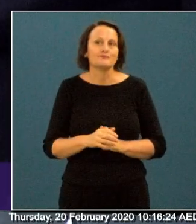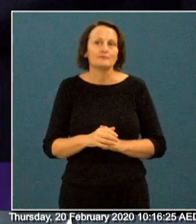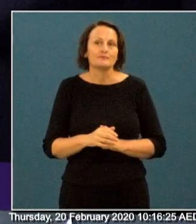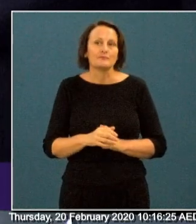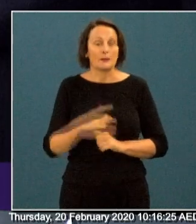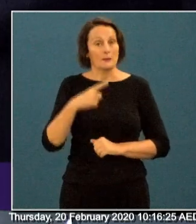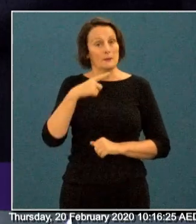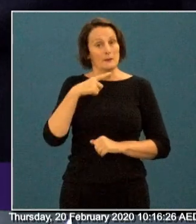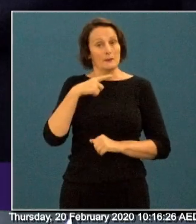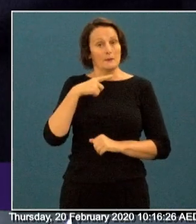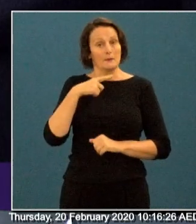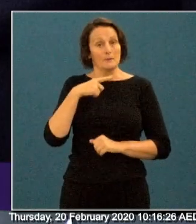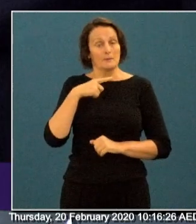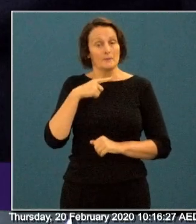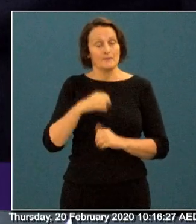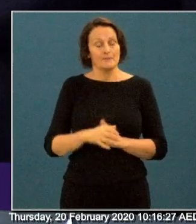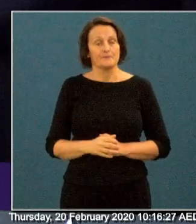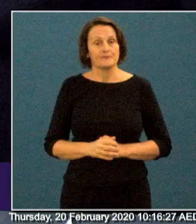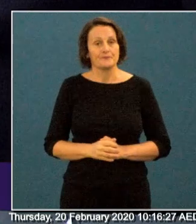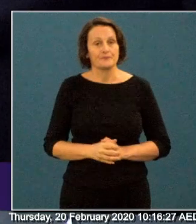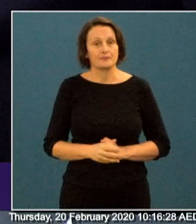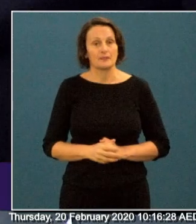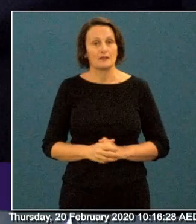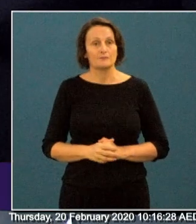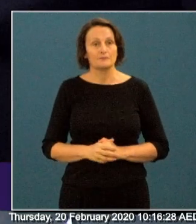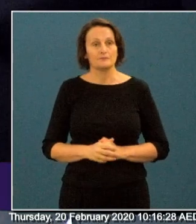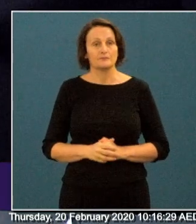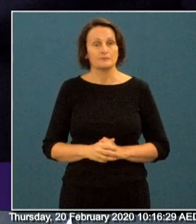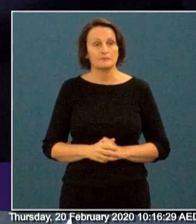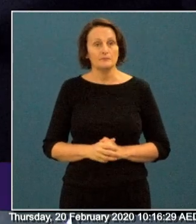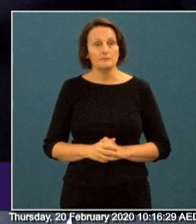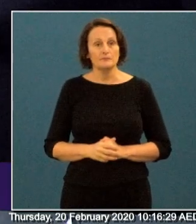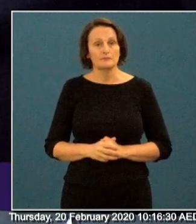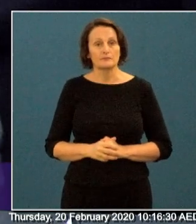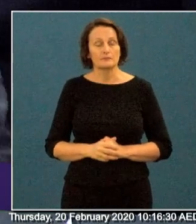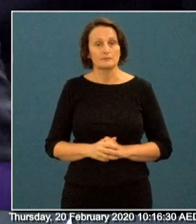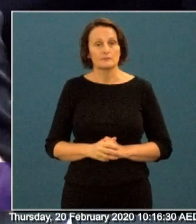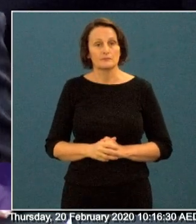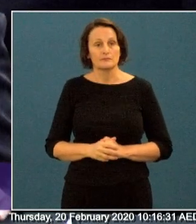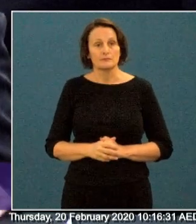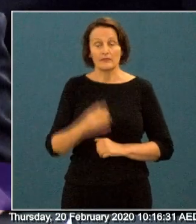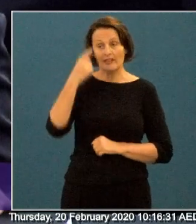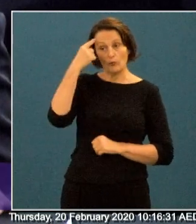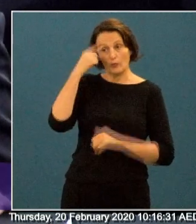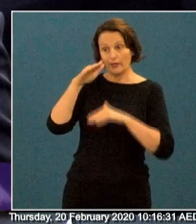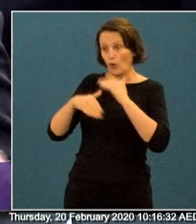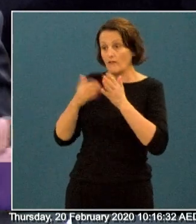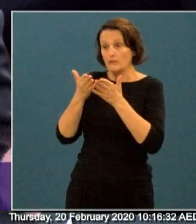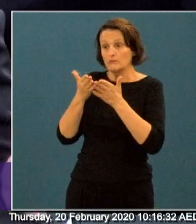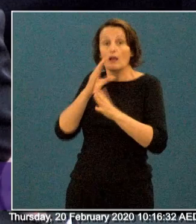in moving from a modality of care in a public hospital across — or a private hospital, for that matter —